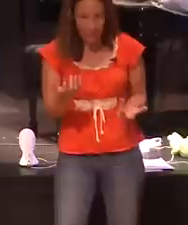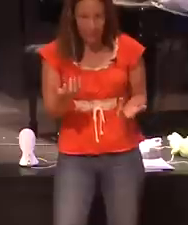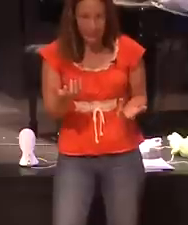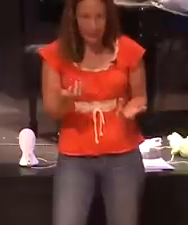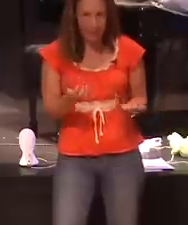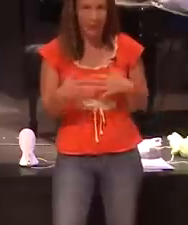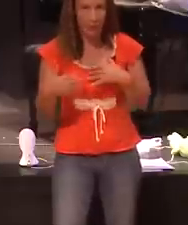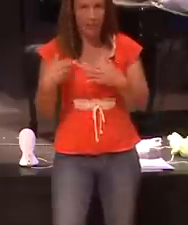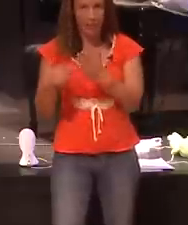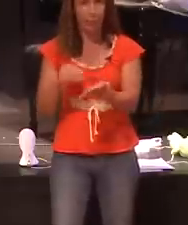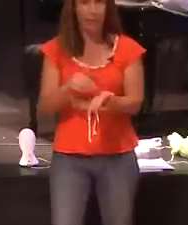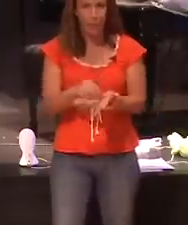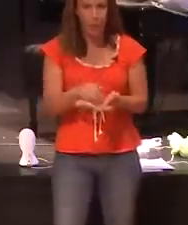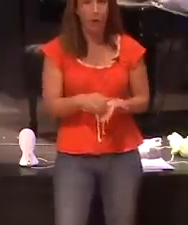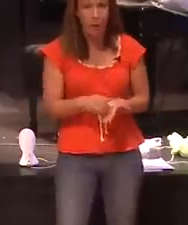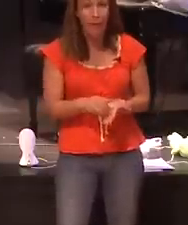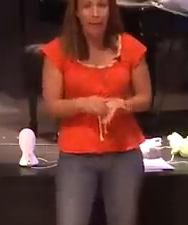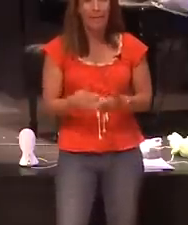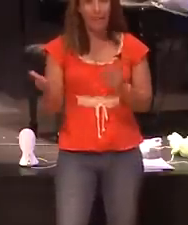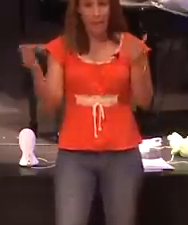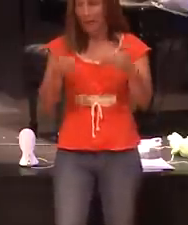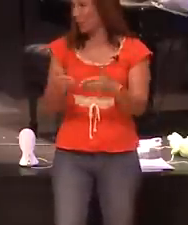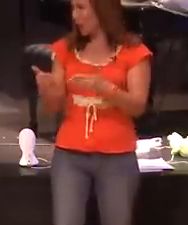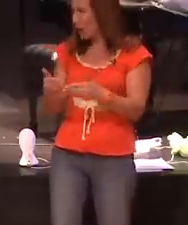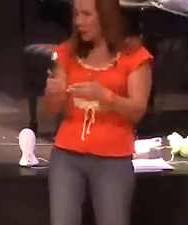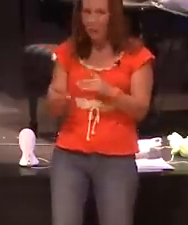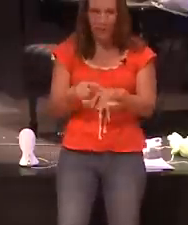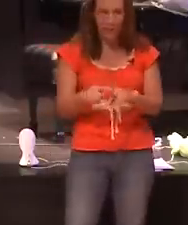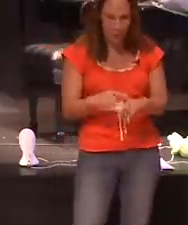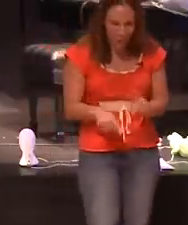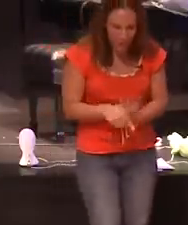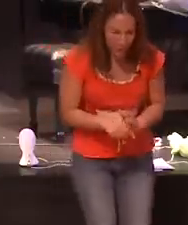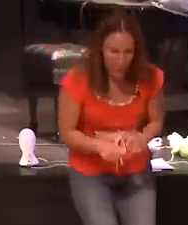I mean that's the reinforced word, so you'd rather focus on the positive word